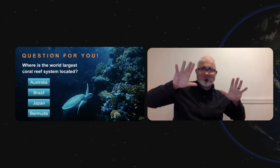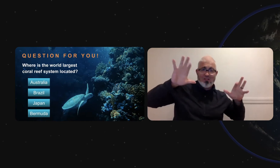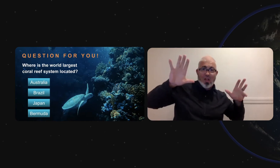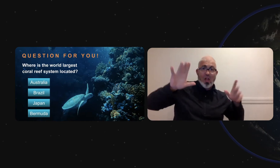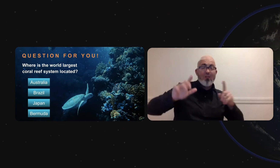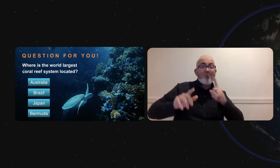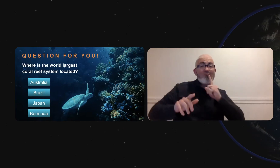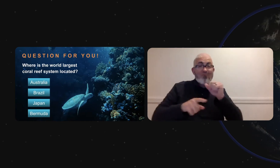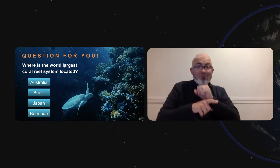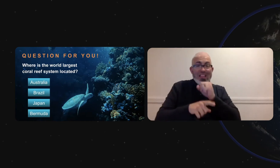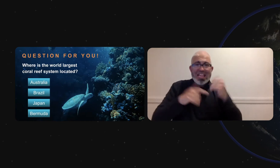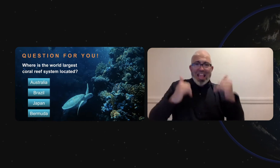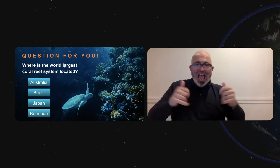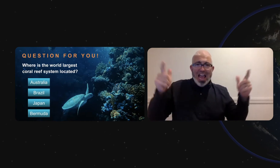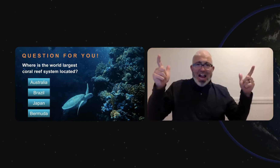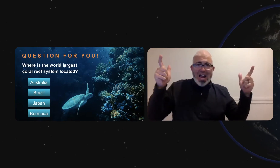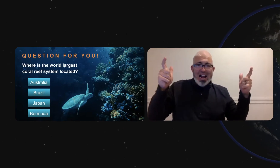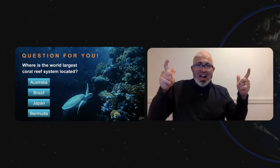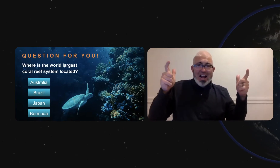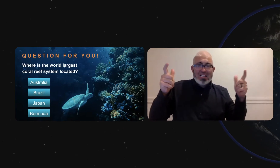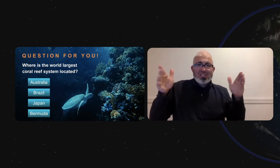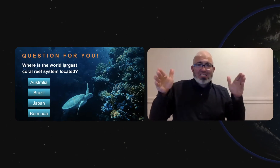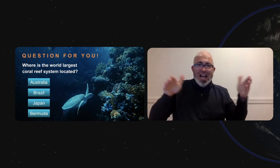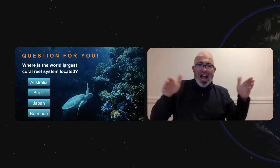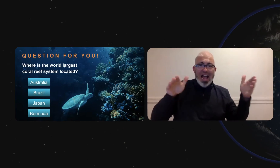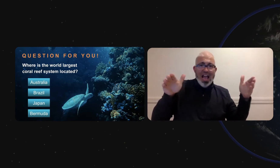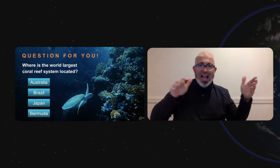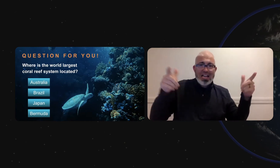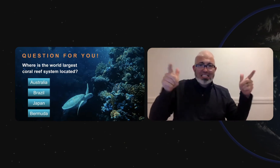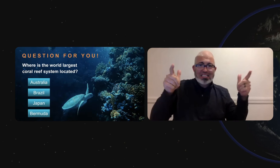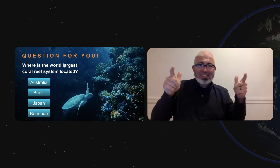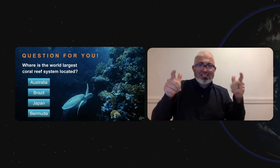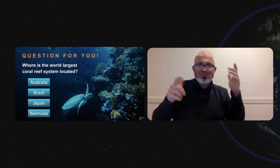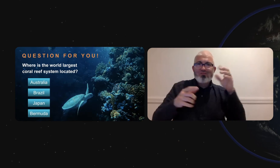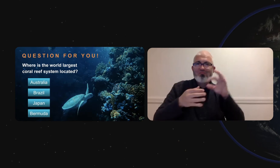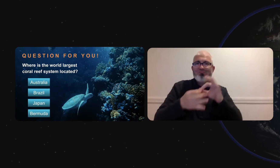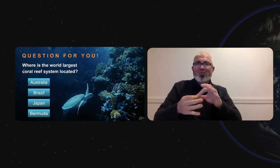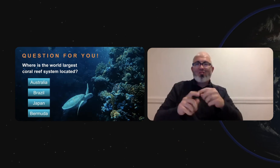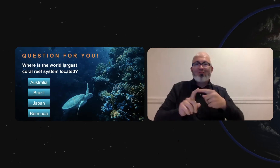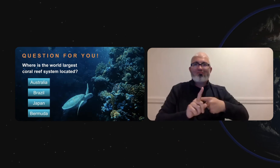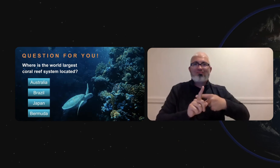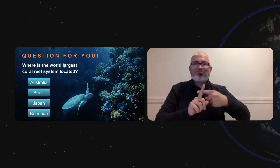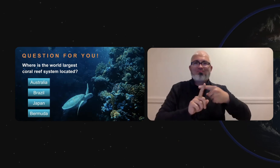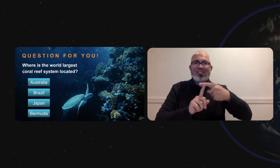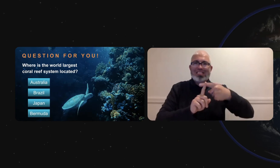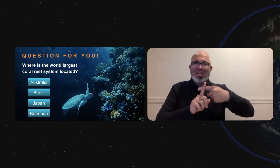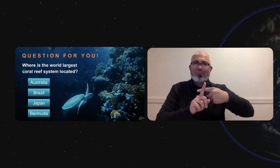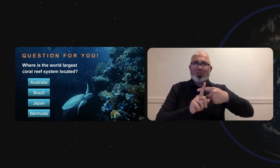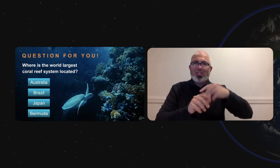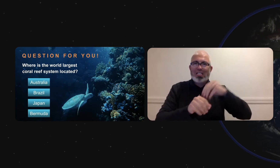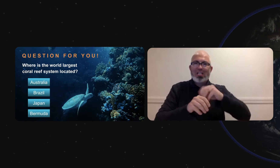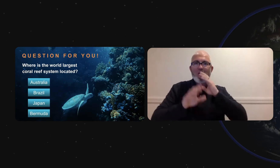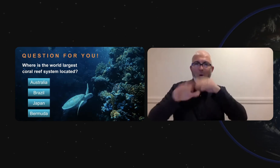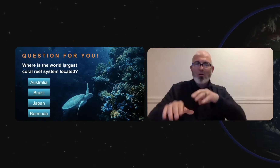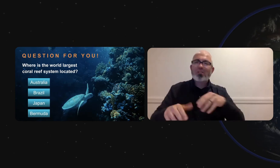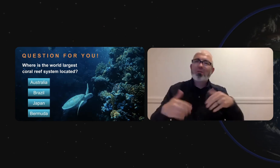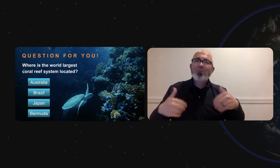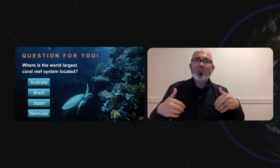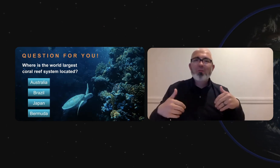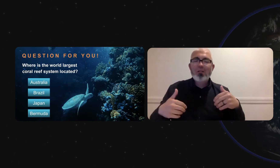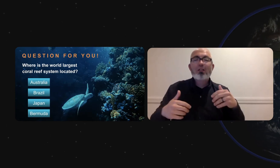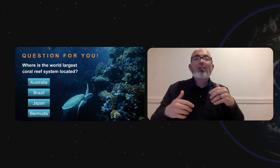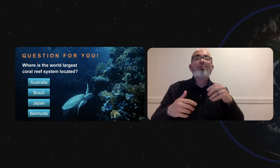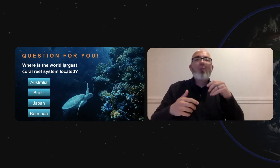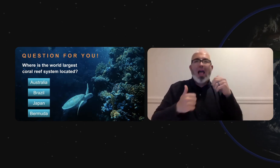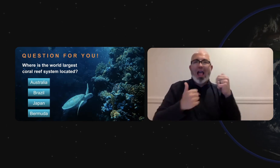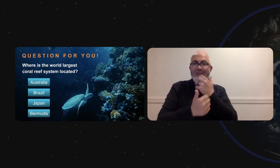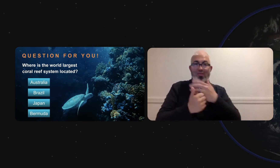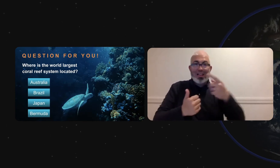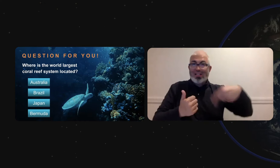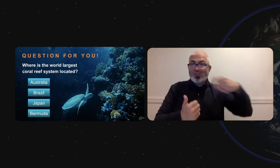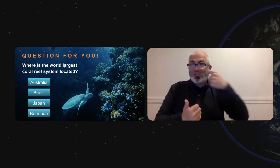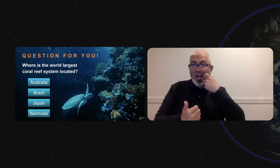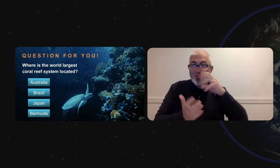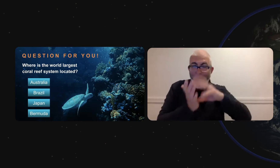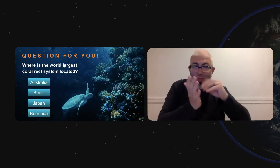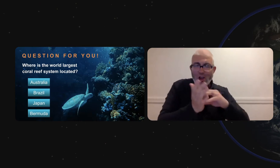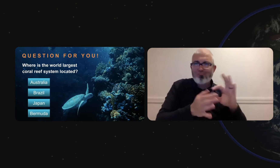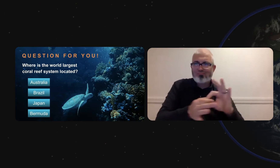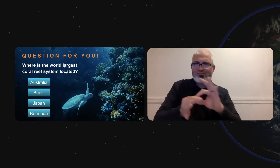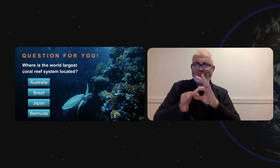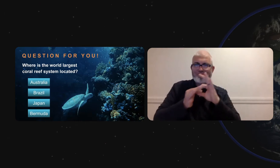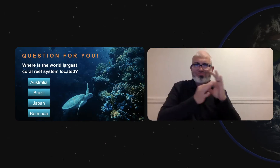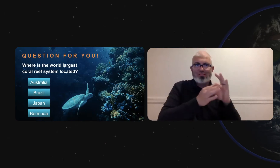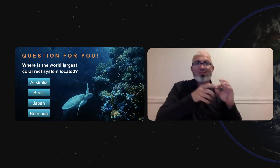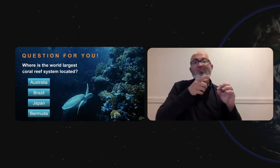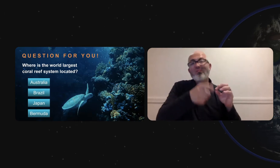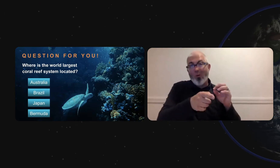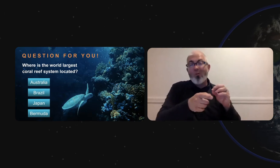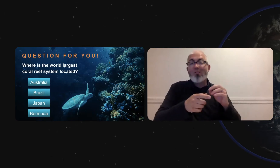Hover over that to be able to stretch the videos to your preferred size.